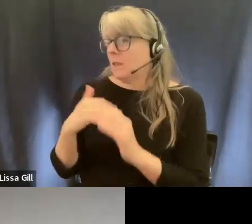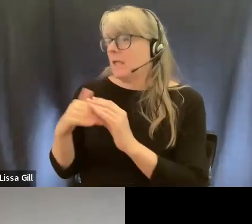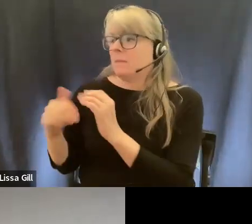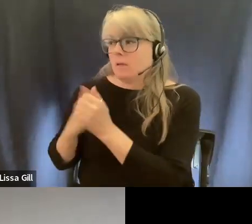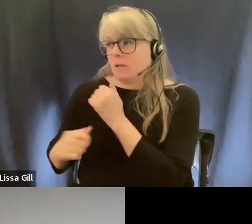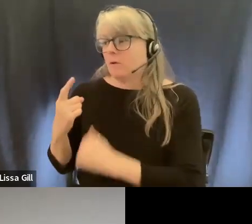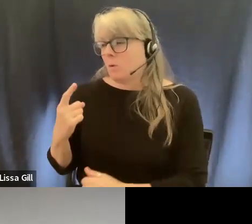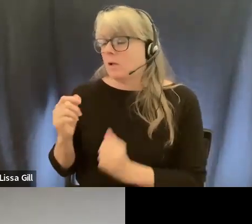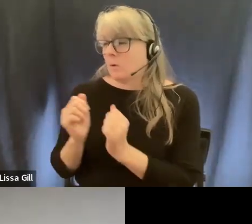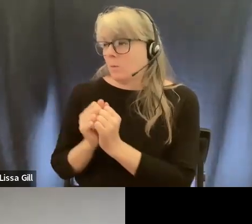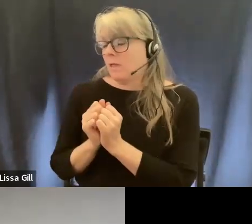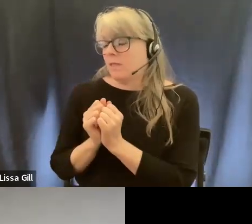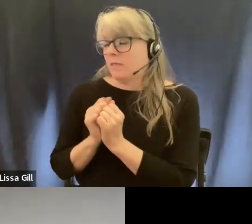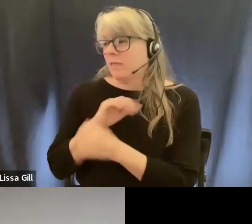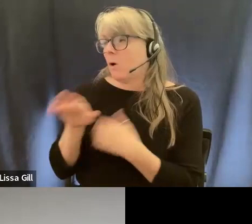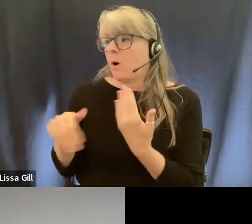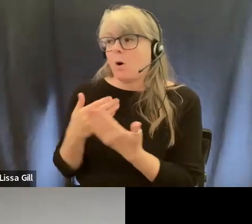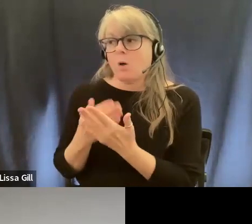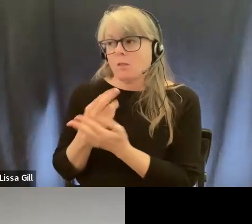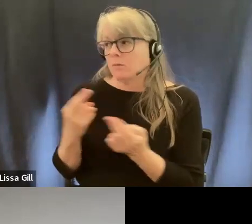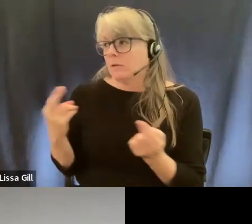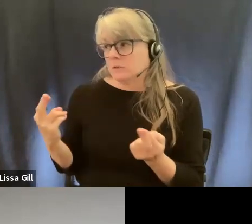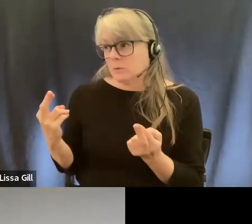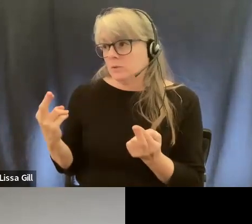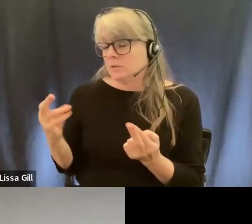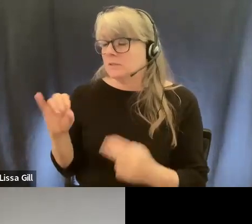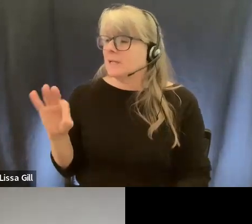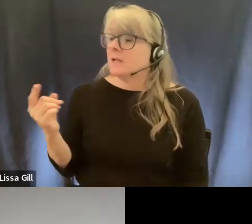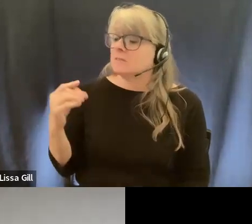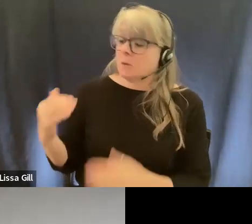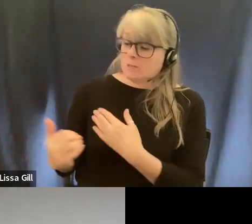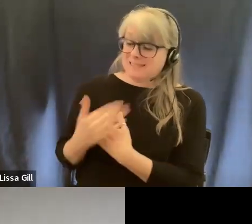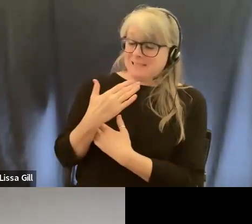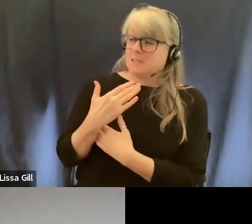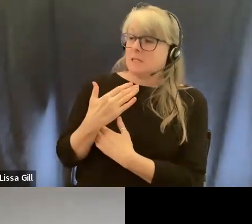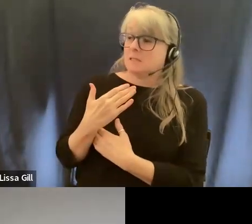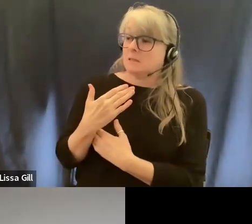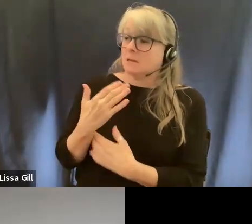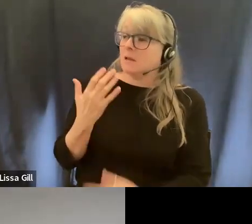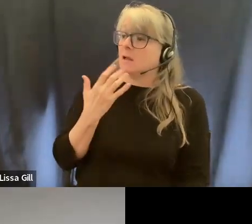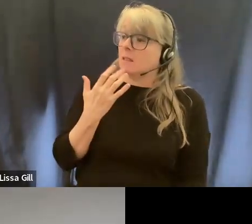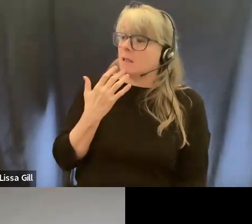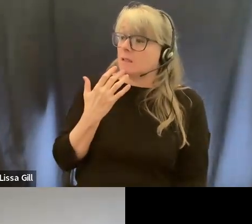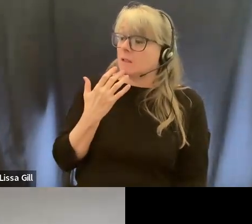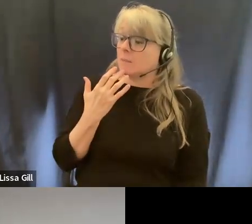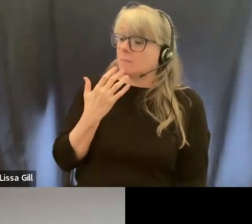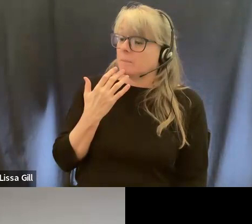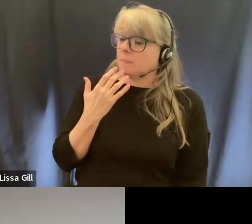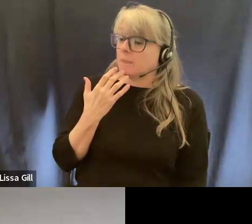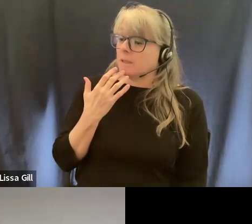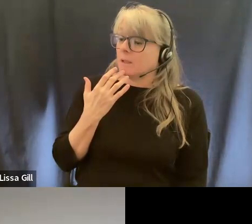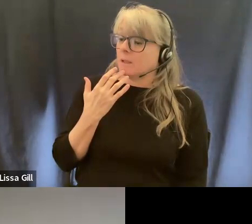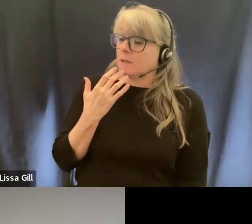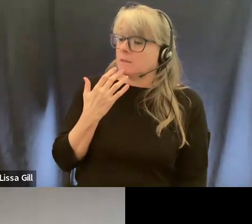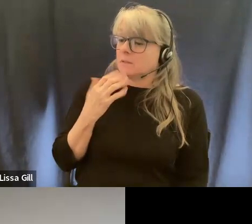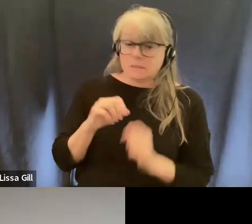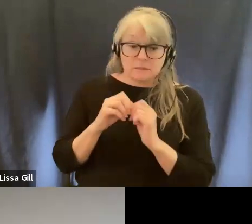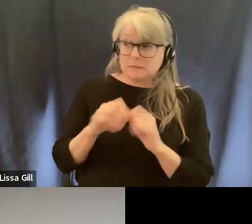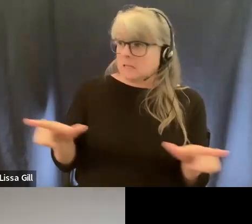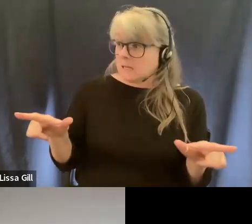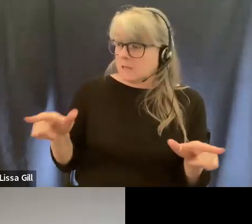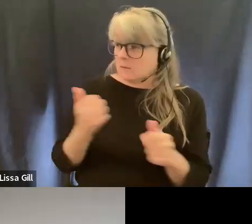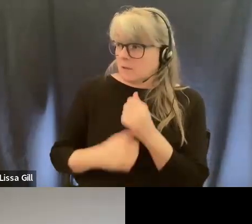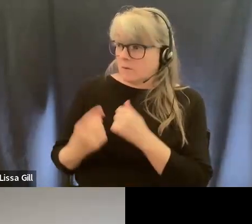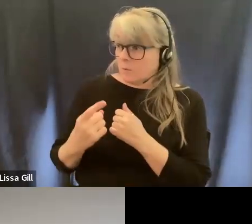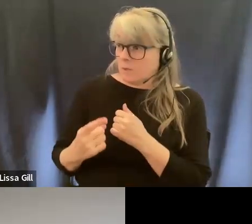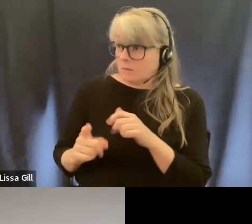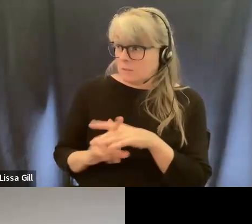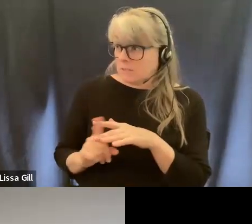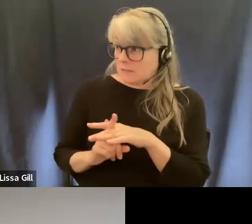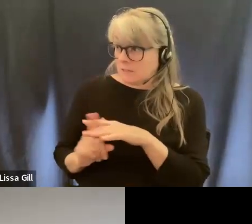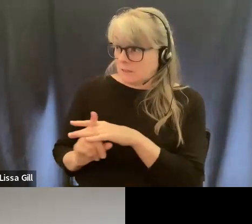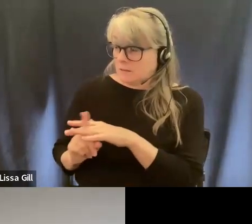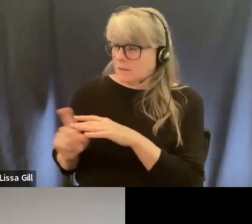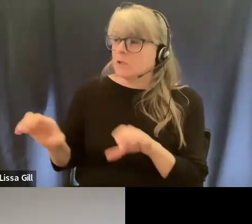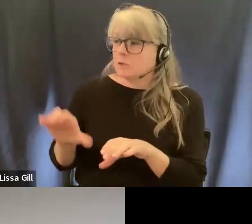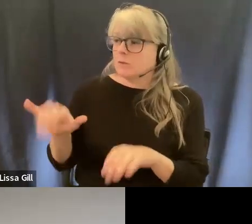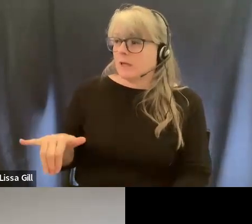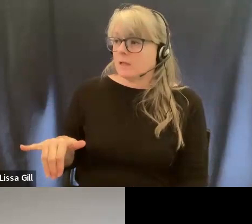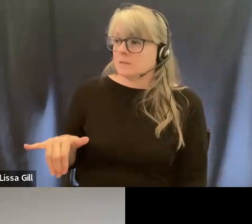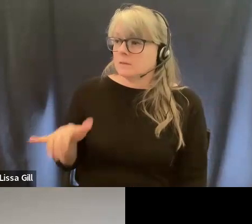Yes, we'll send an email to everyone with all the resources. So someone sends something to me that they would like to it to be given, sent out to everybody who attended, just do that and I'll put my email address in the.